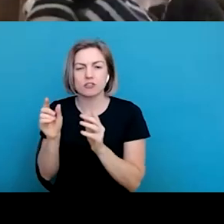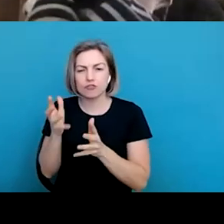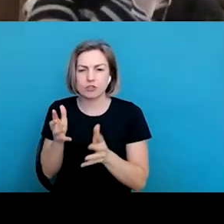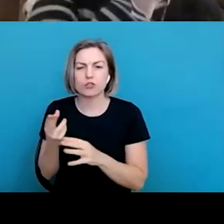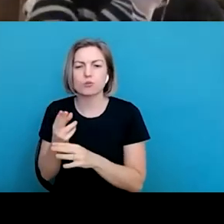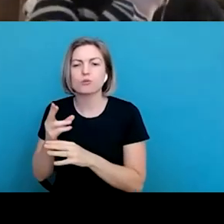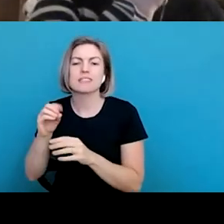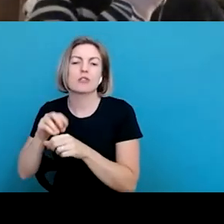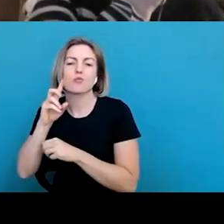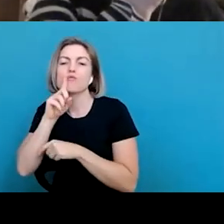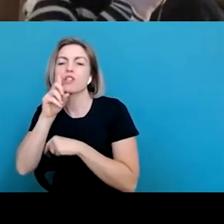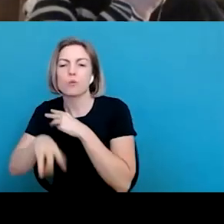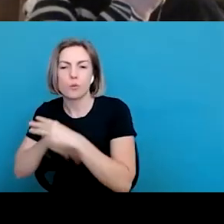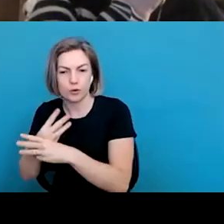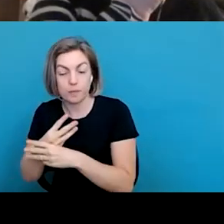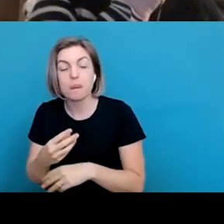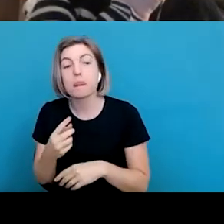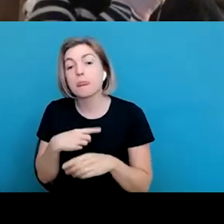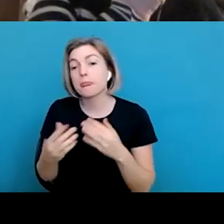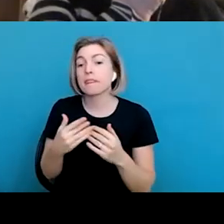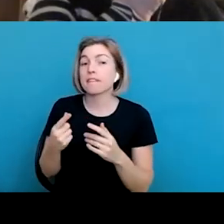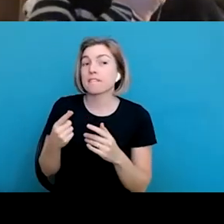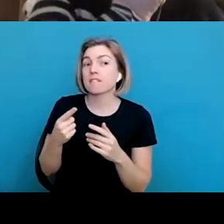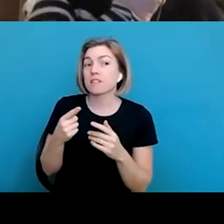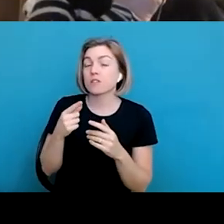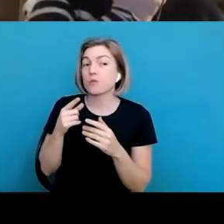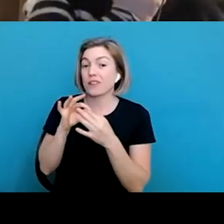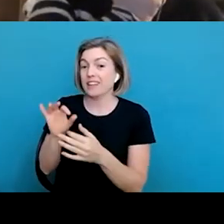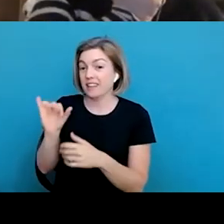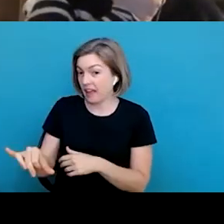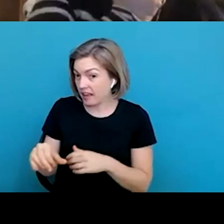But I think just going ahead along this road, it is very important